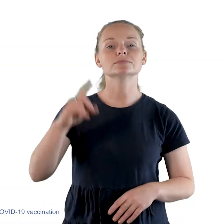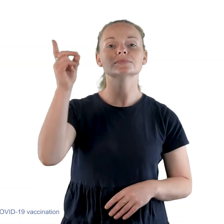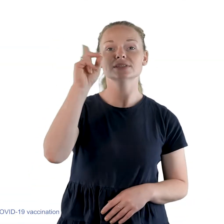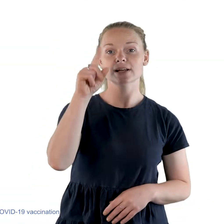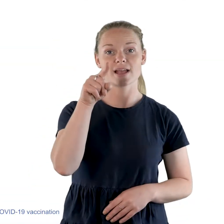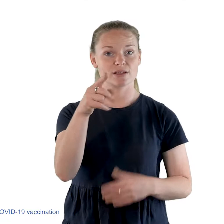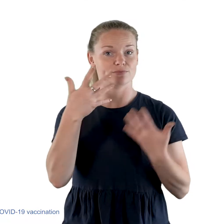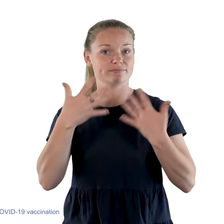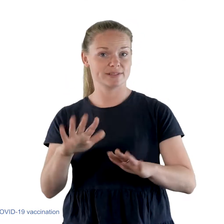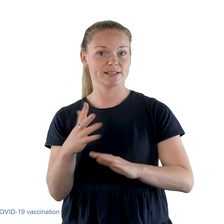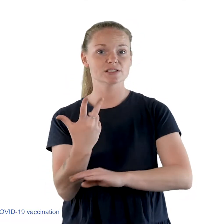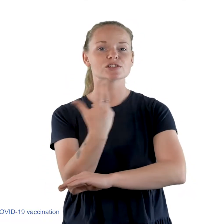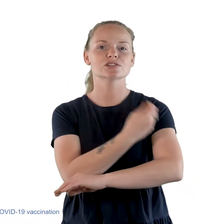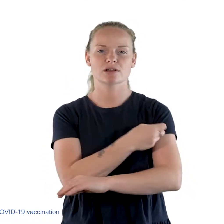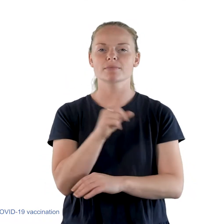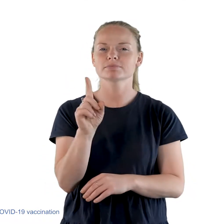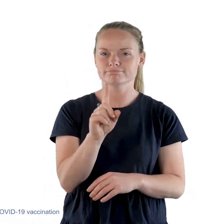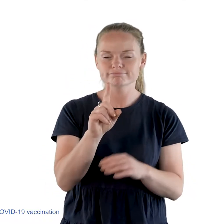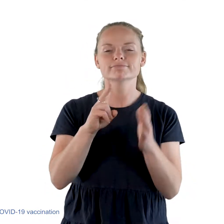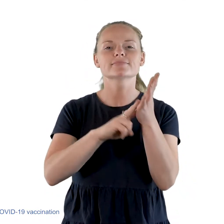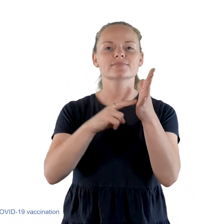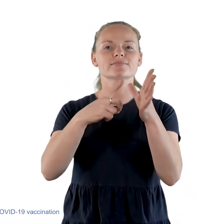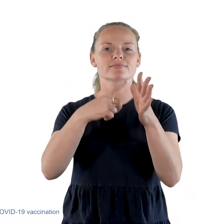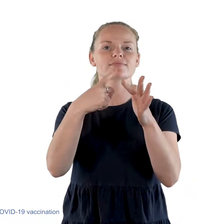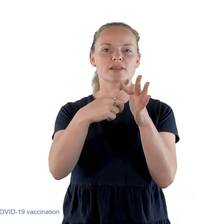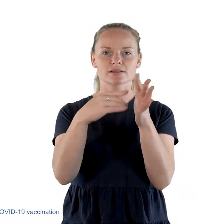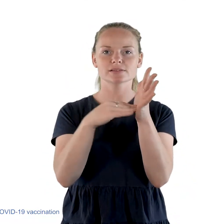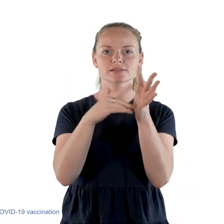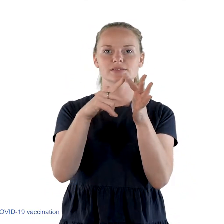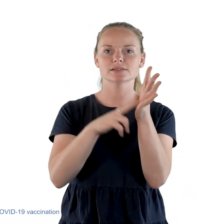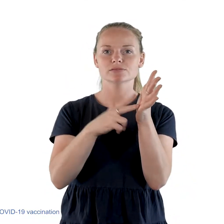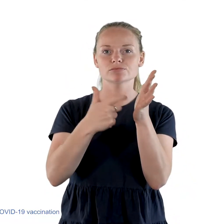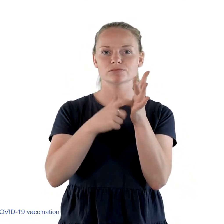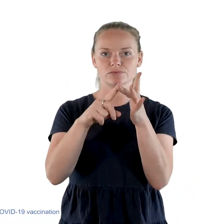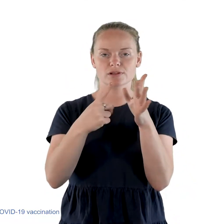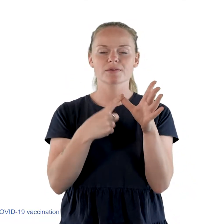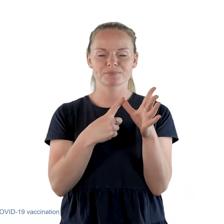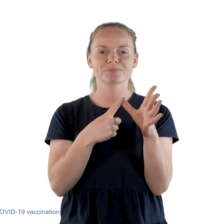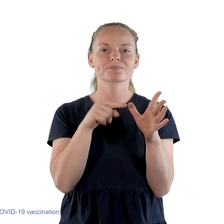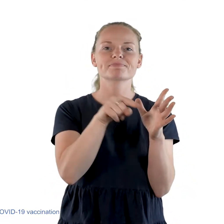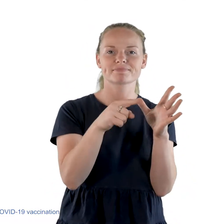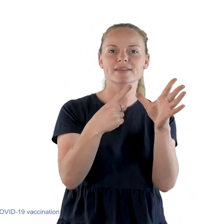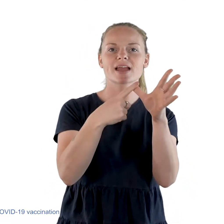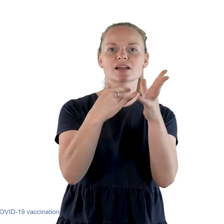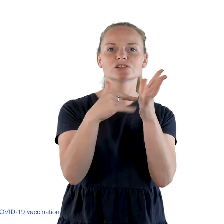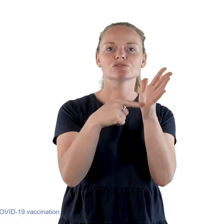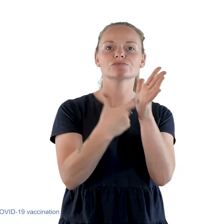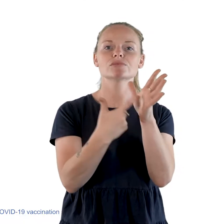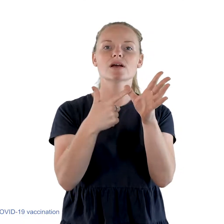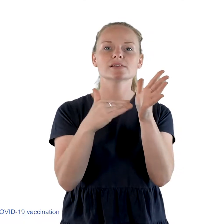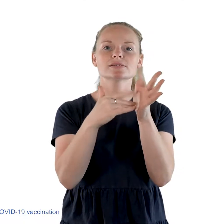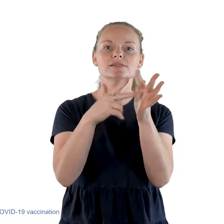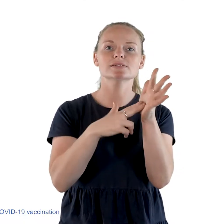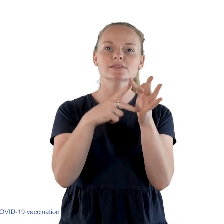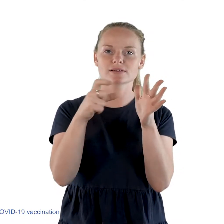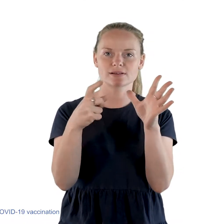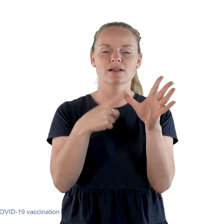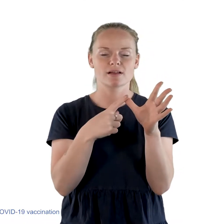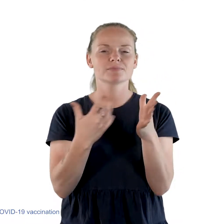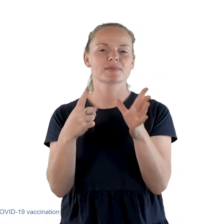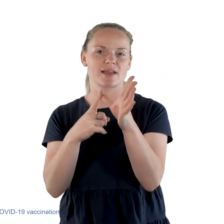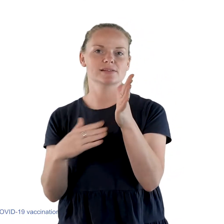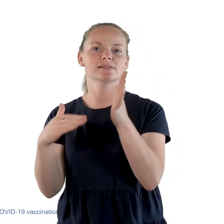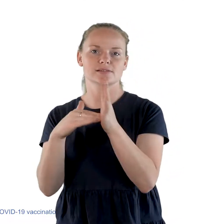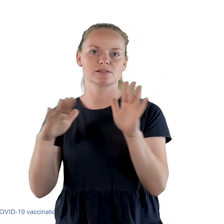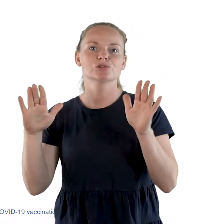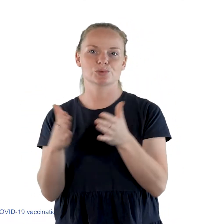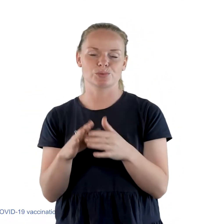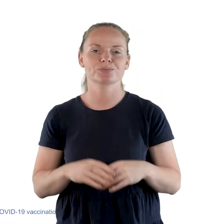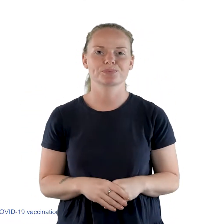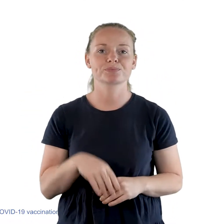Today you have received Vaxzevria (AstraZeneca).